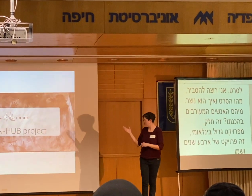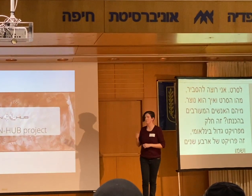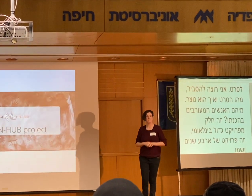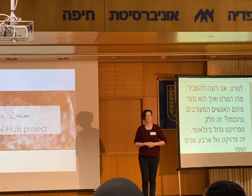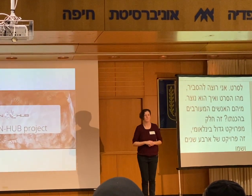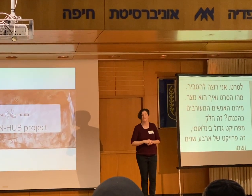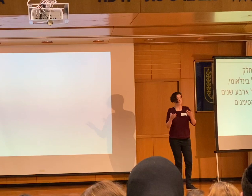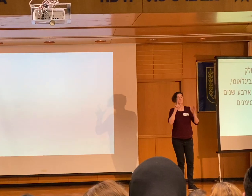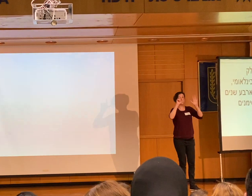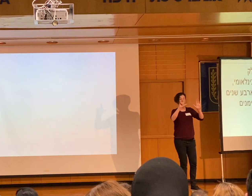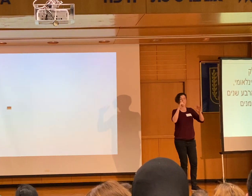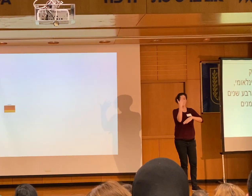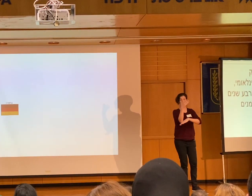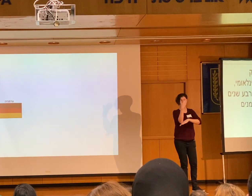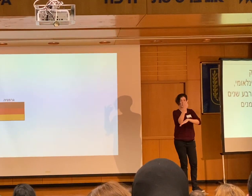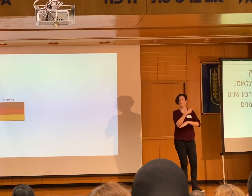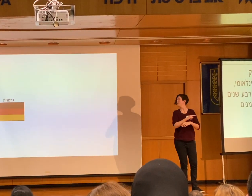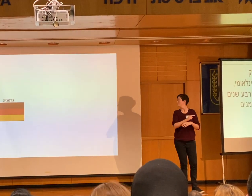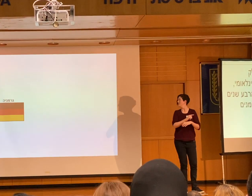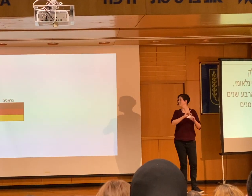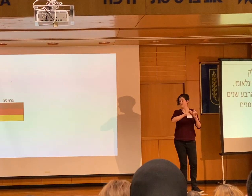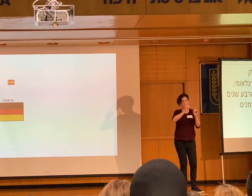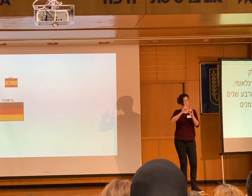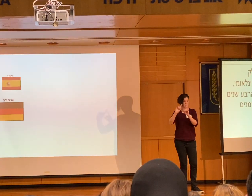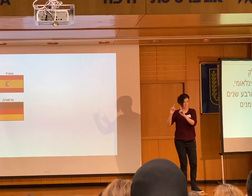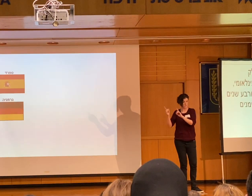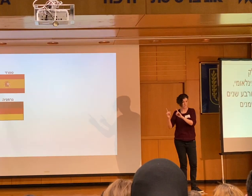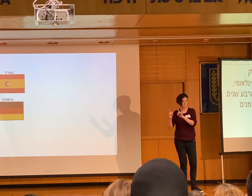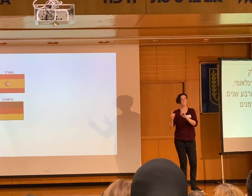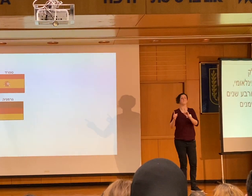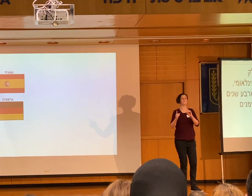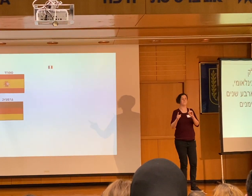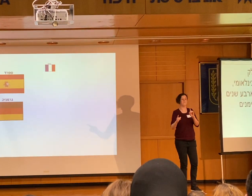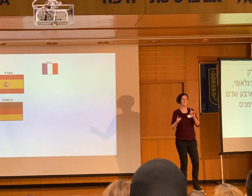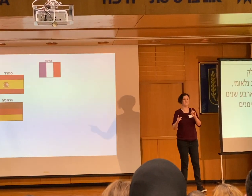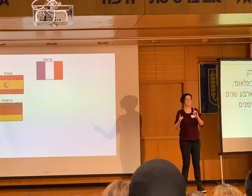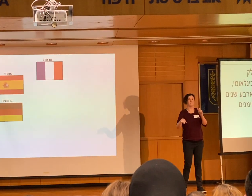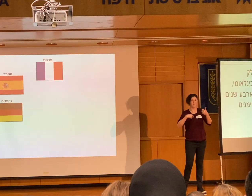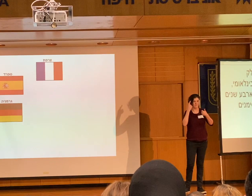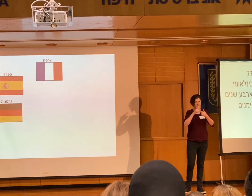Who presented a sign language documentation project called “sign hub”. Now, I’m waiting for this project to be released,